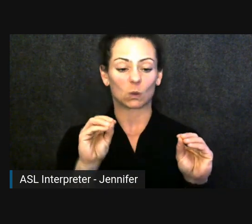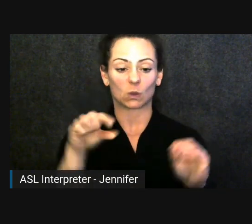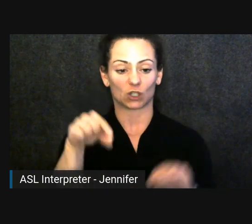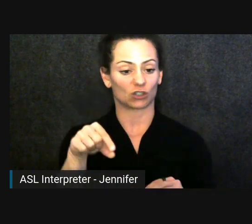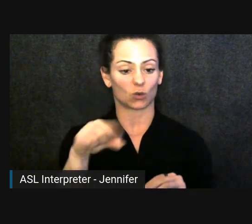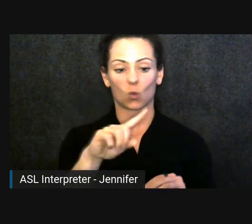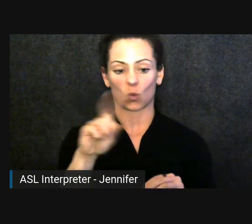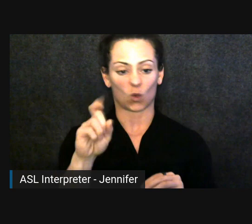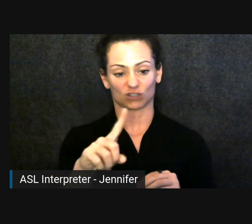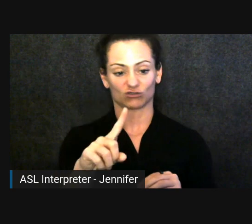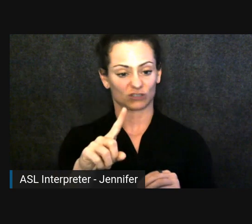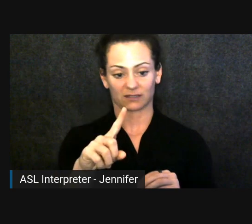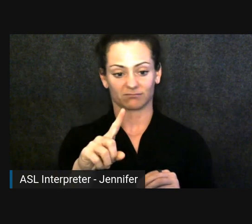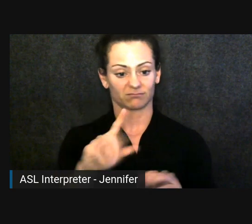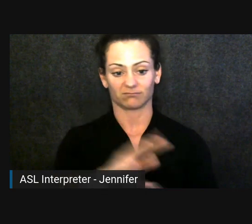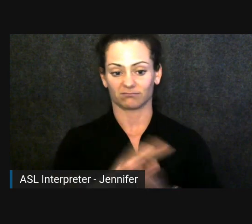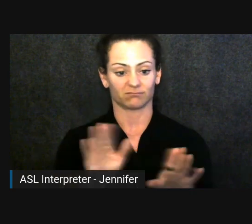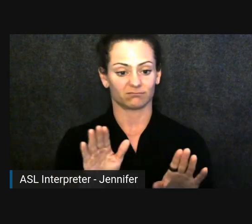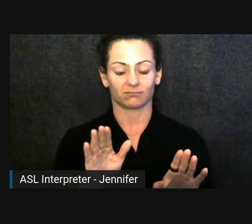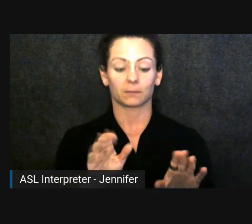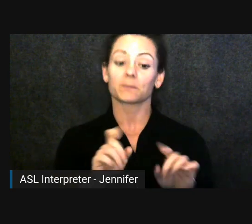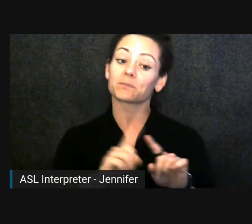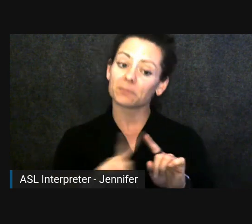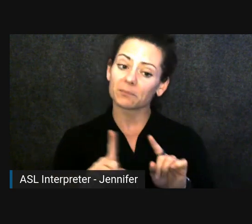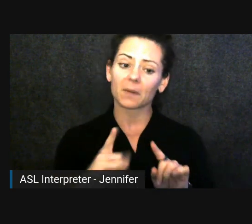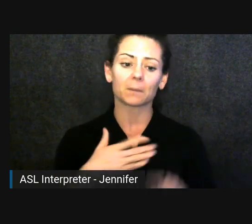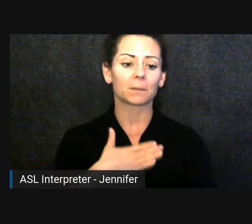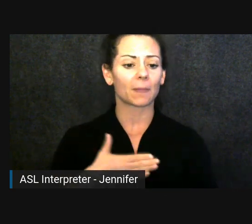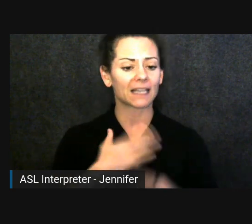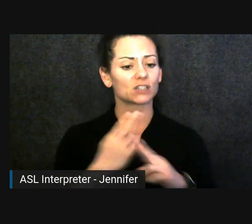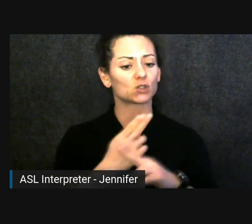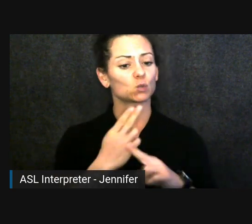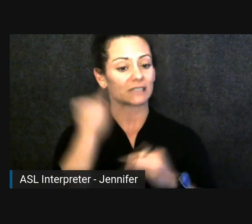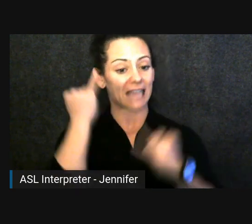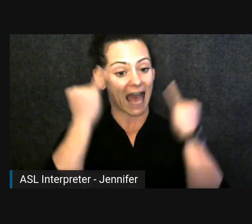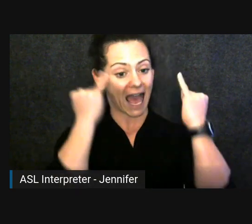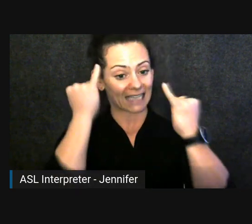but please feel free to use the ideas section to chat with other attendees.